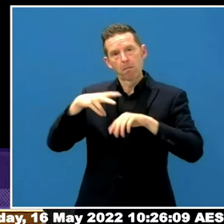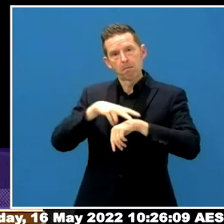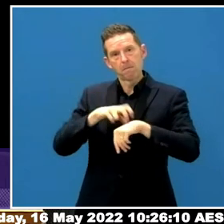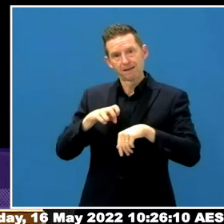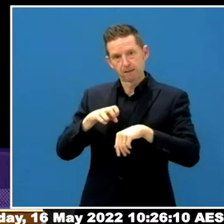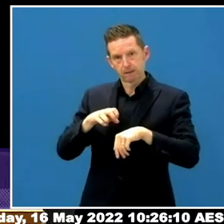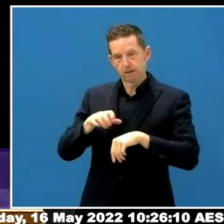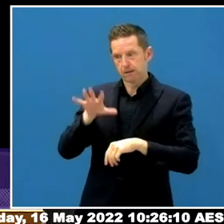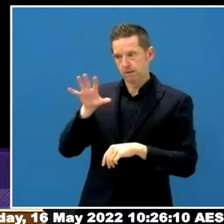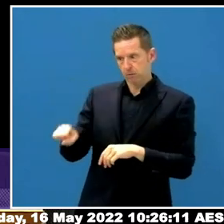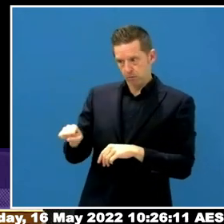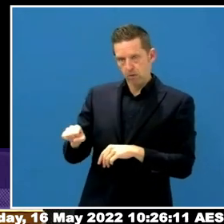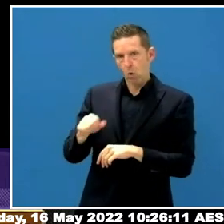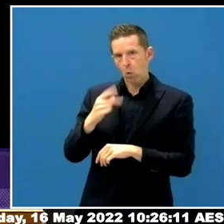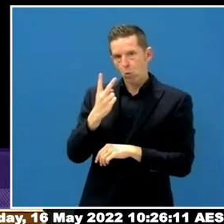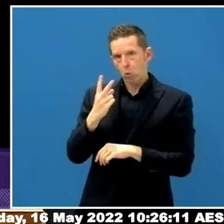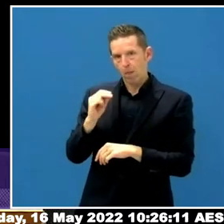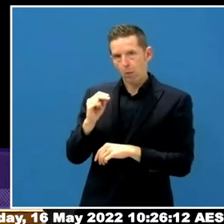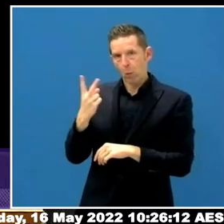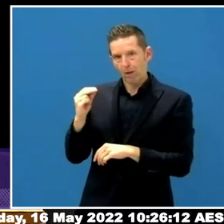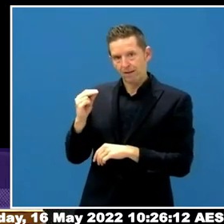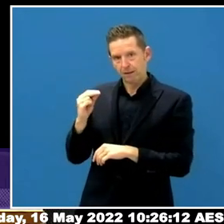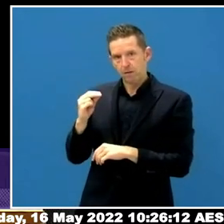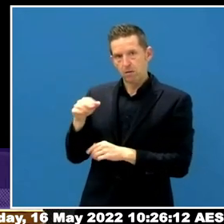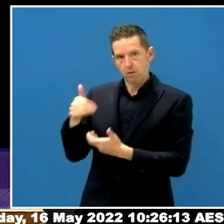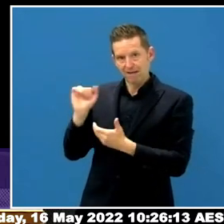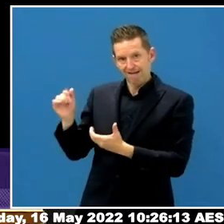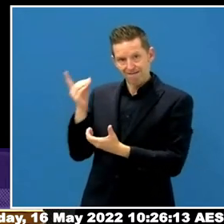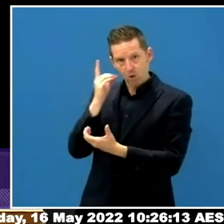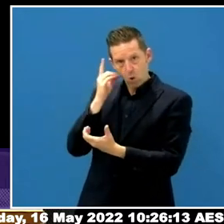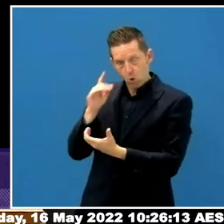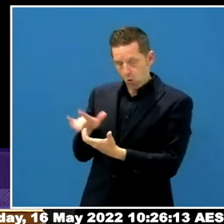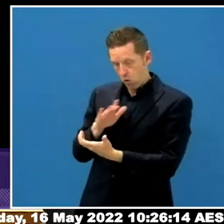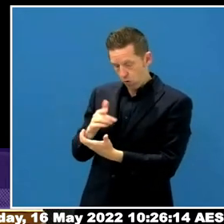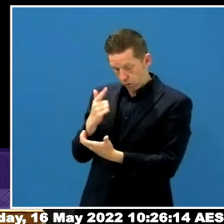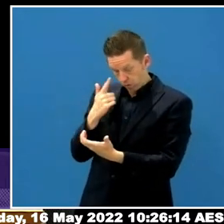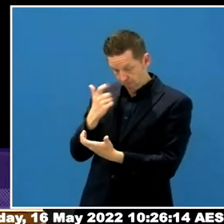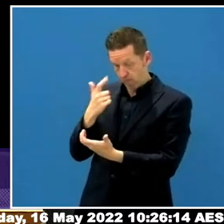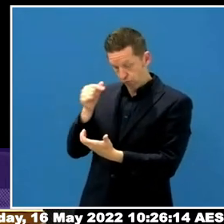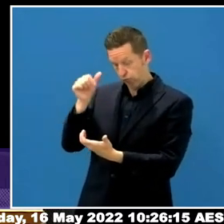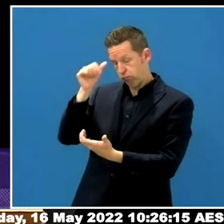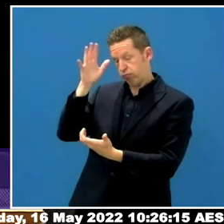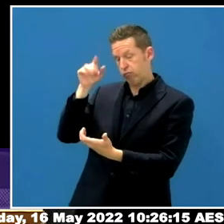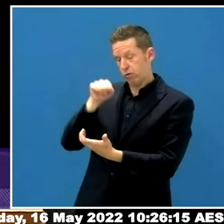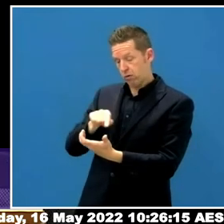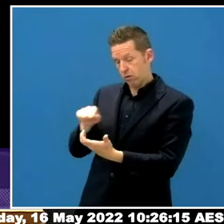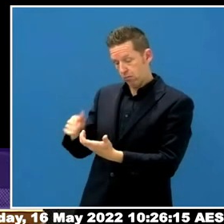2020, it was found to contain videos and images recorded during personal care.